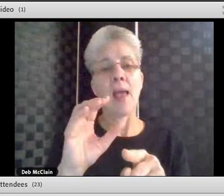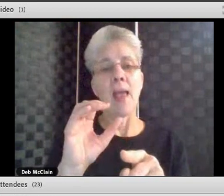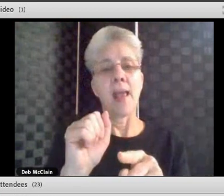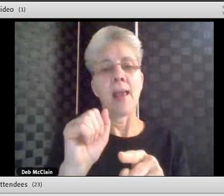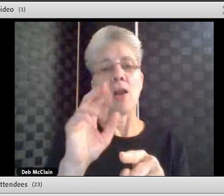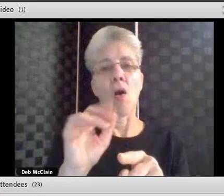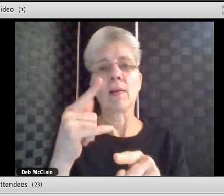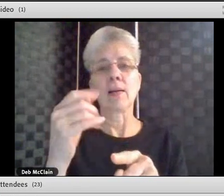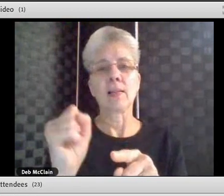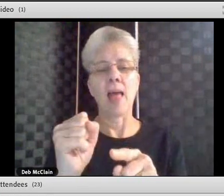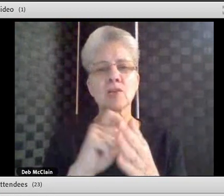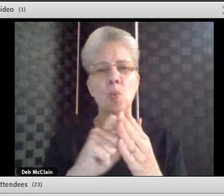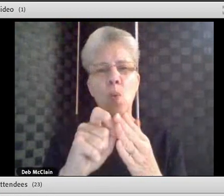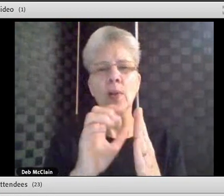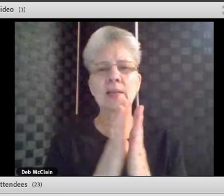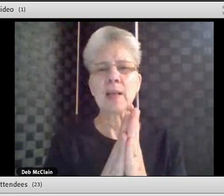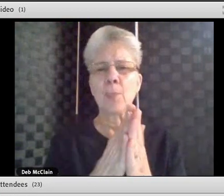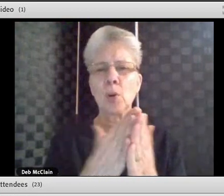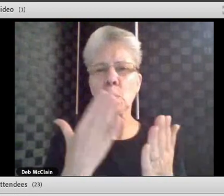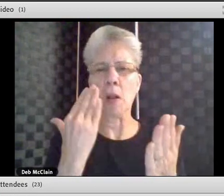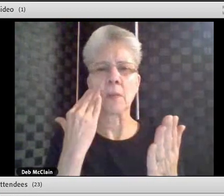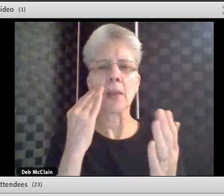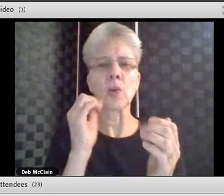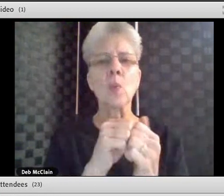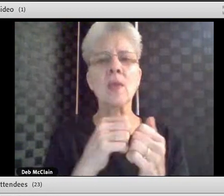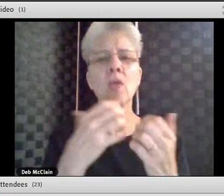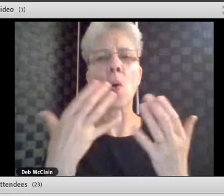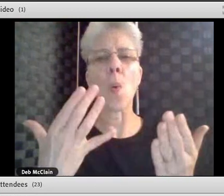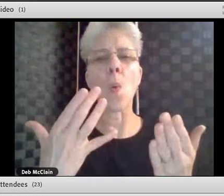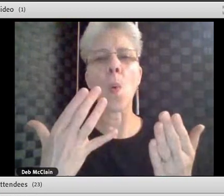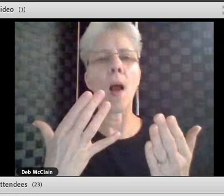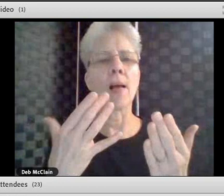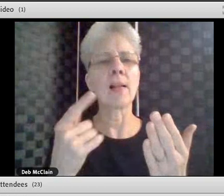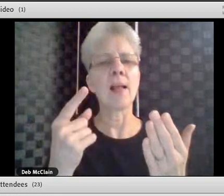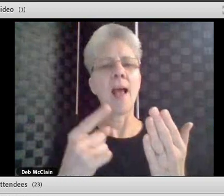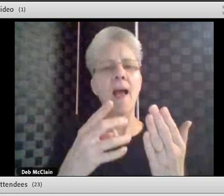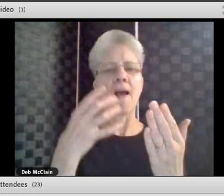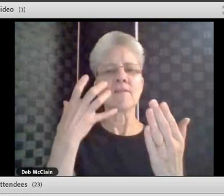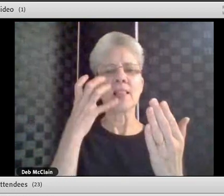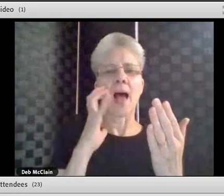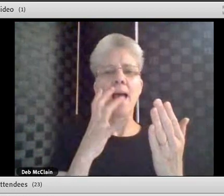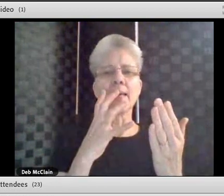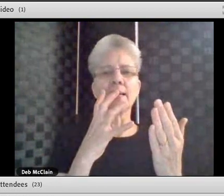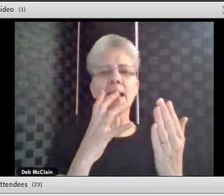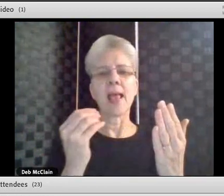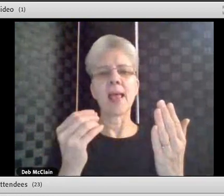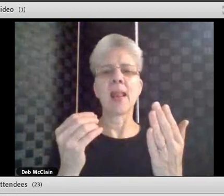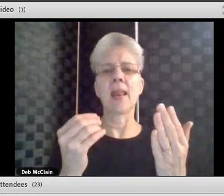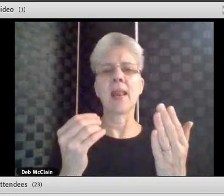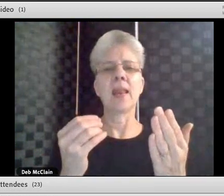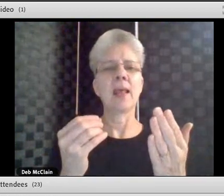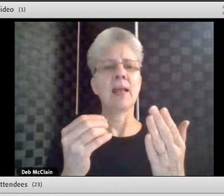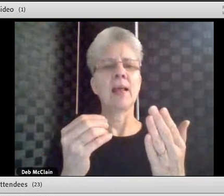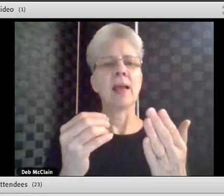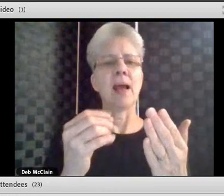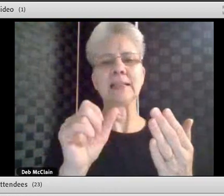It's a book that you're probably familiar with, has a lion and a tin man and a Yorkie